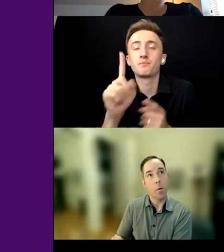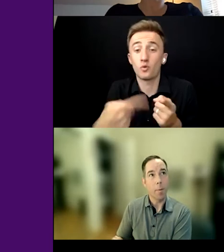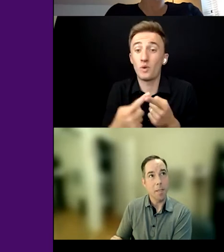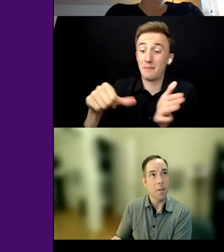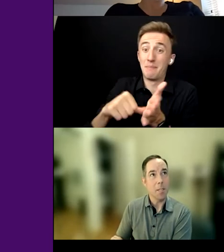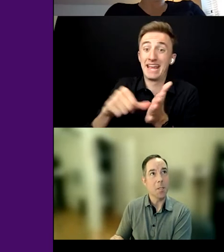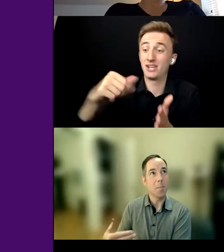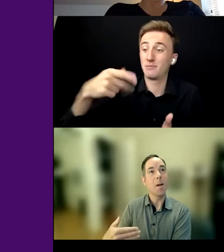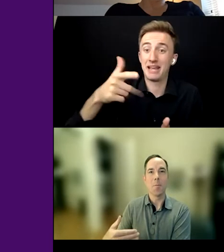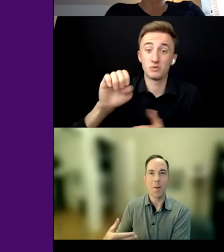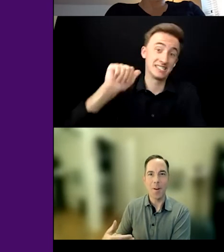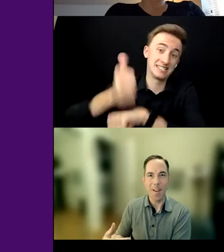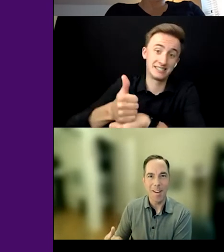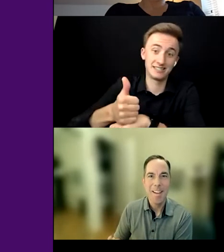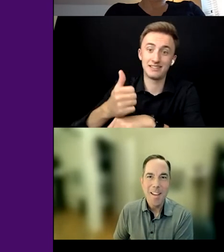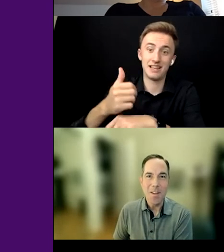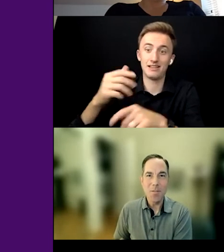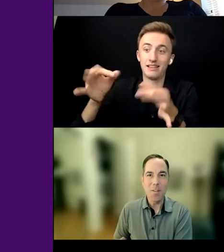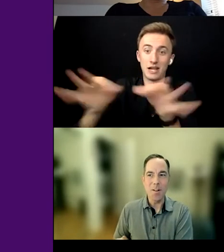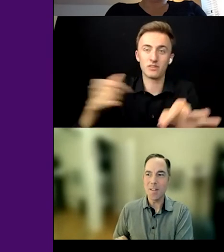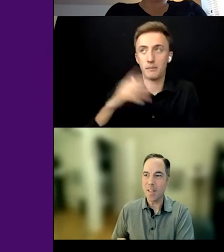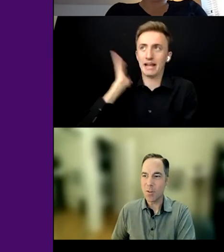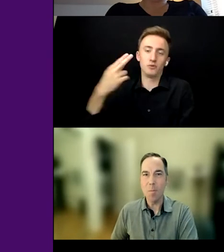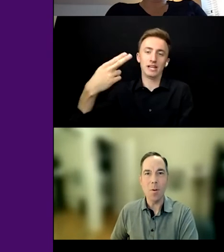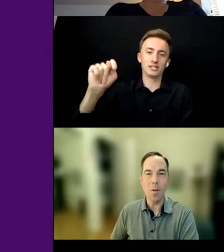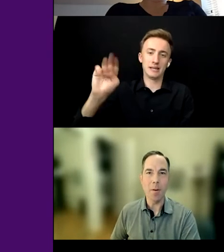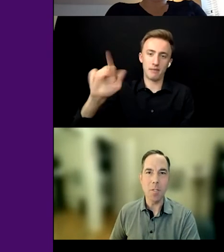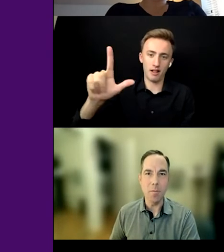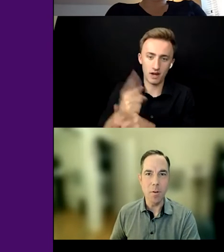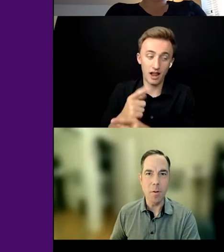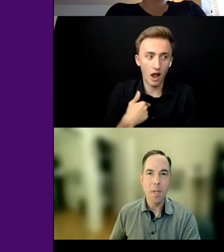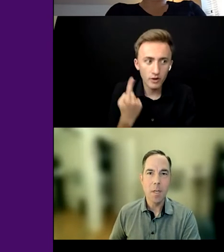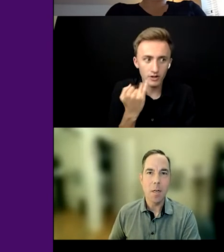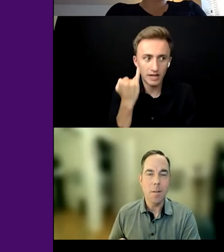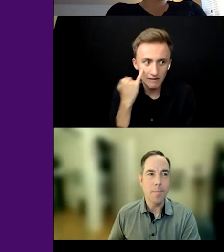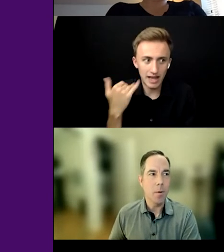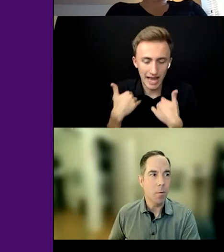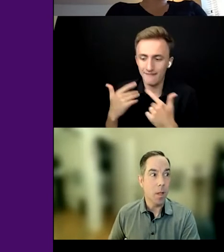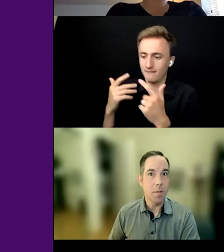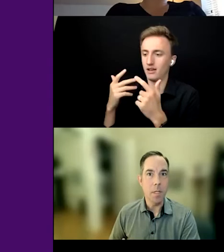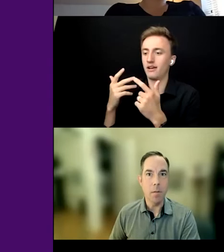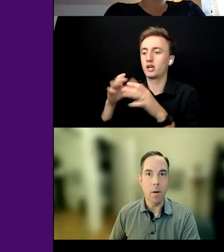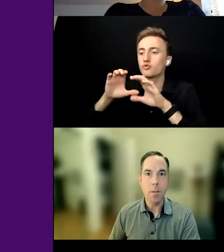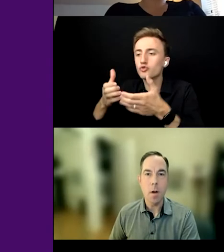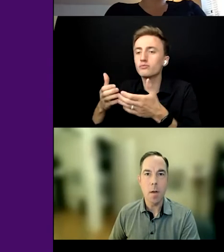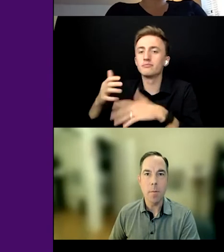going back to even HTML and wondering if there is a tribal language even from relatively large tribe